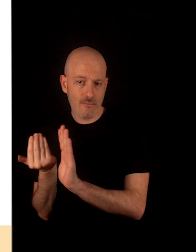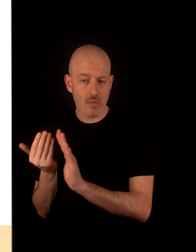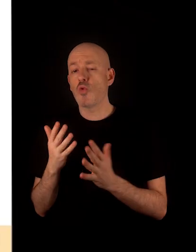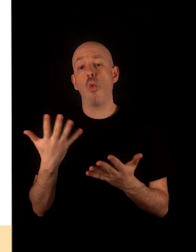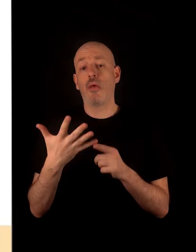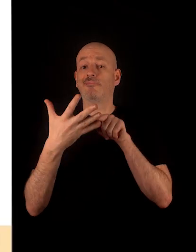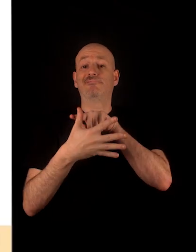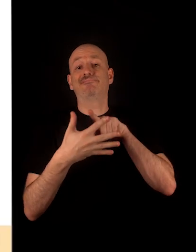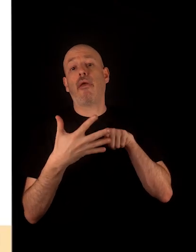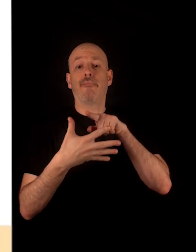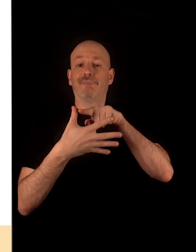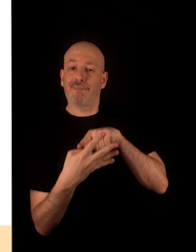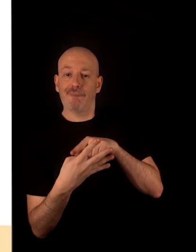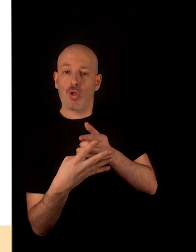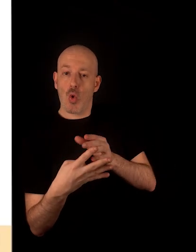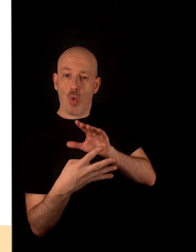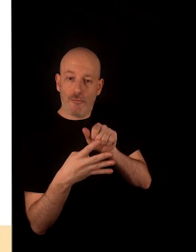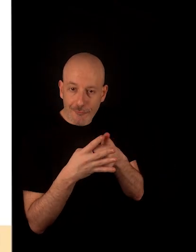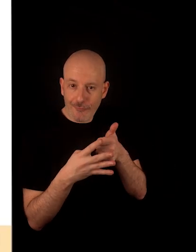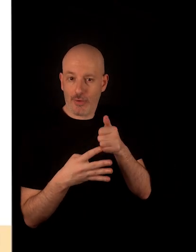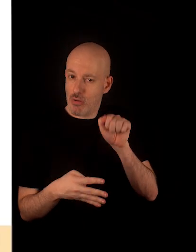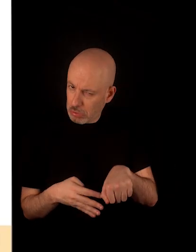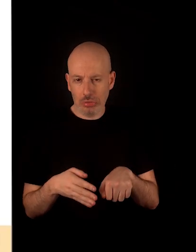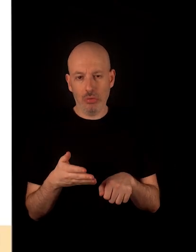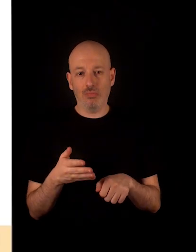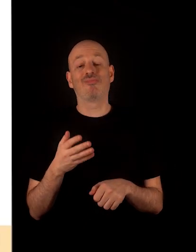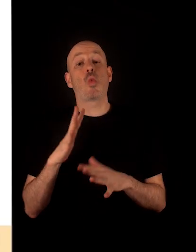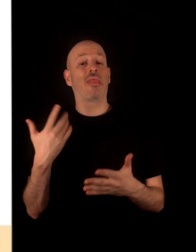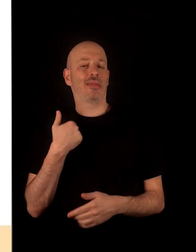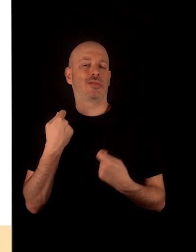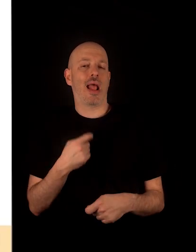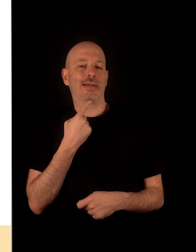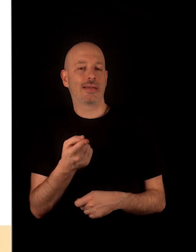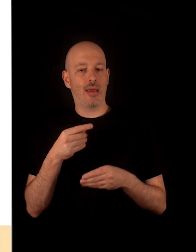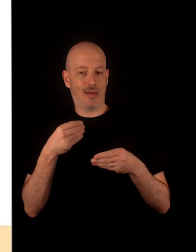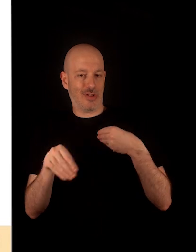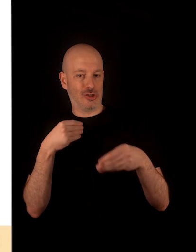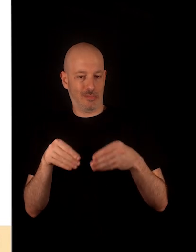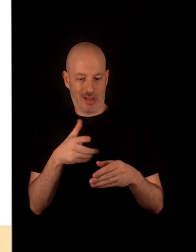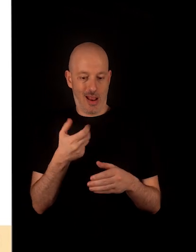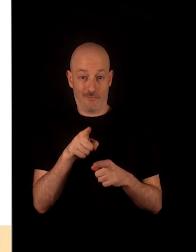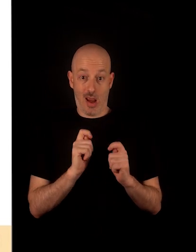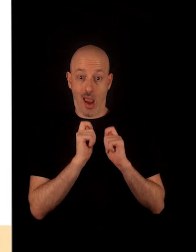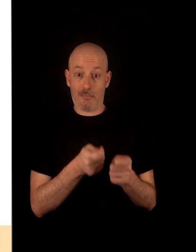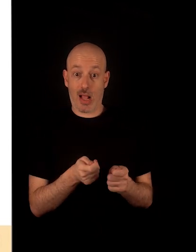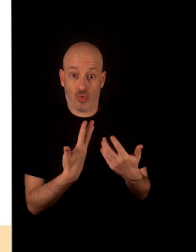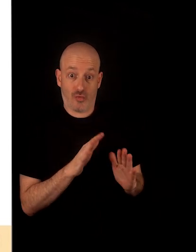able to provide additional information about your selected participants.